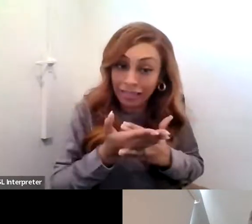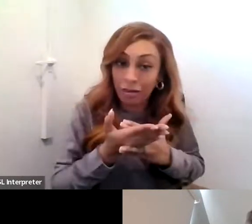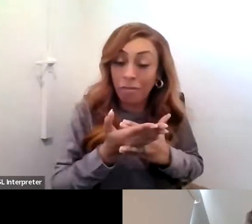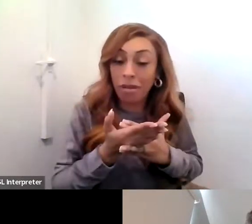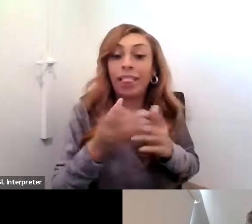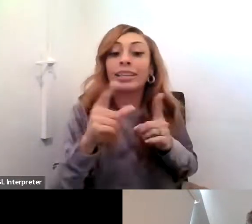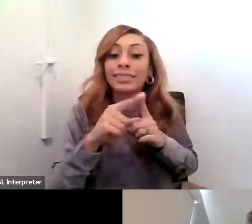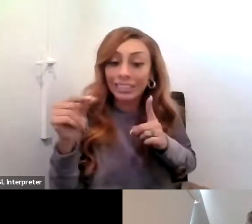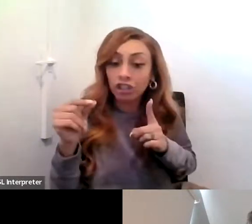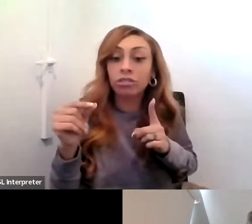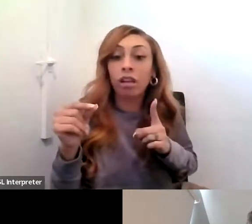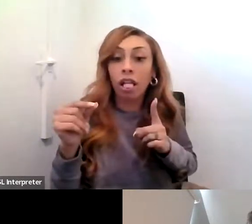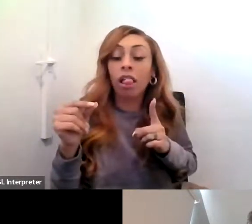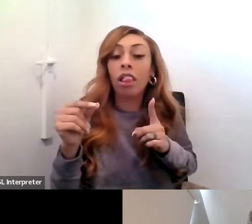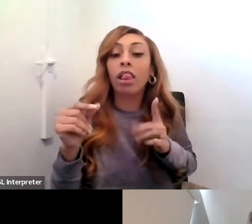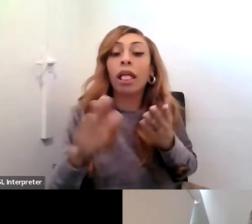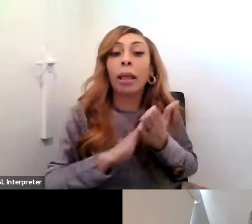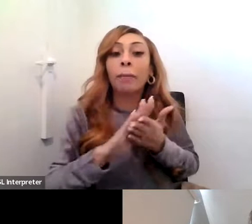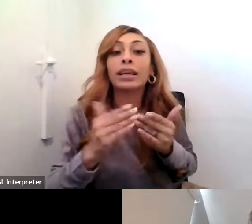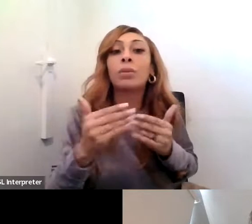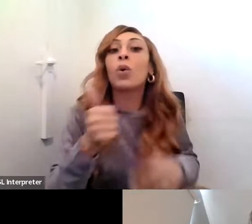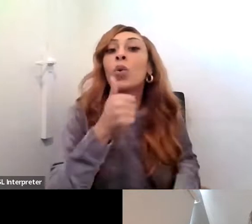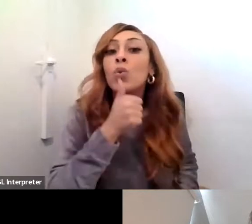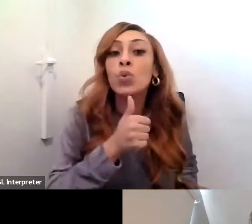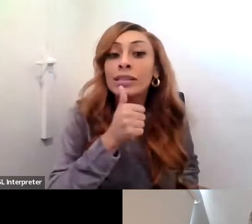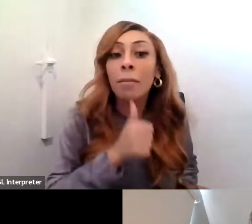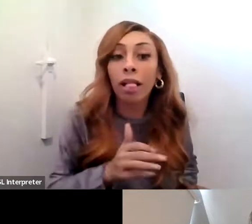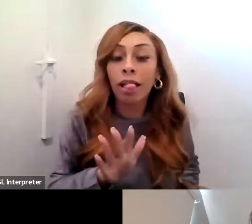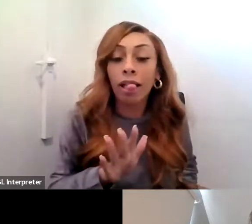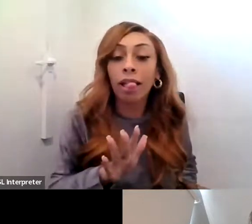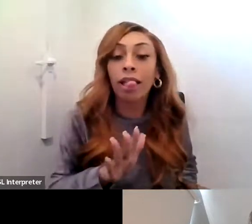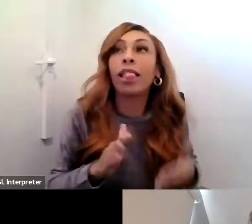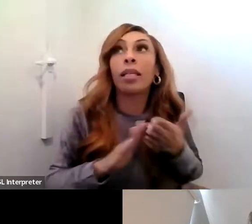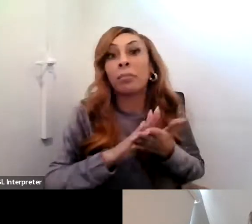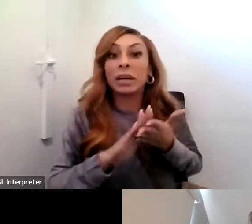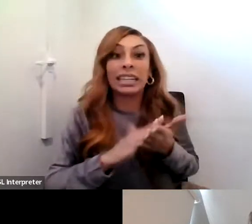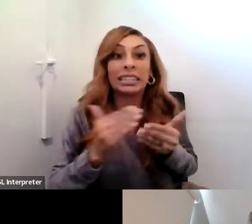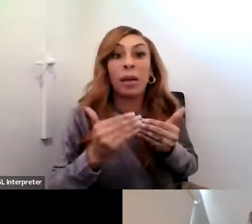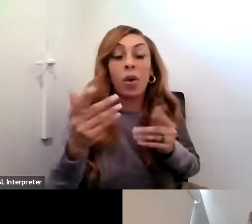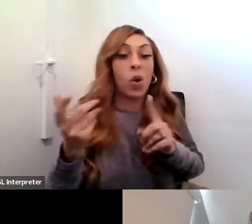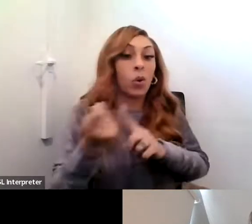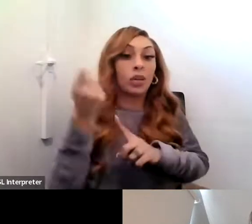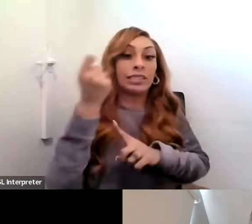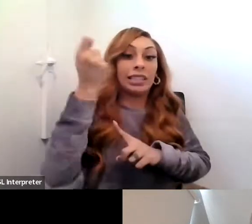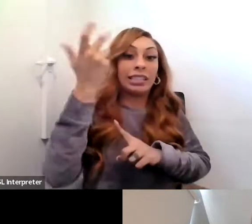you are making it more usable and therefore, it will be more successful for your business, for your audiences.